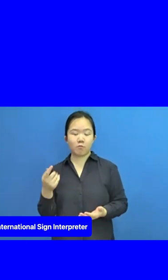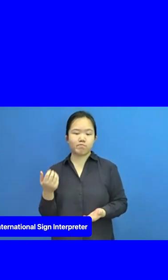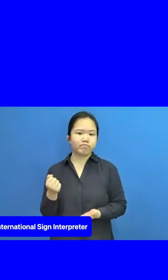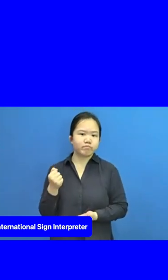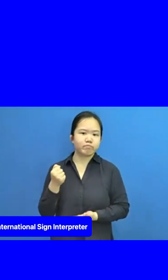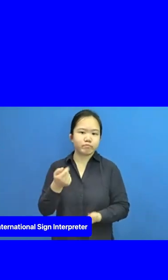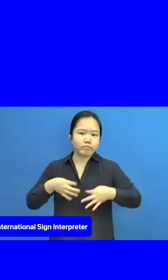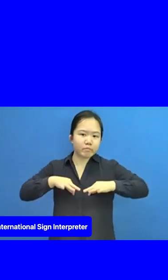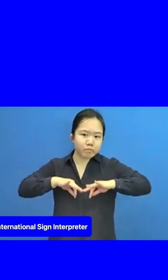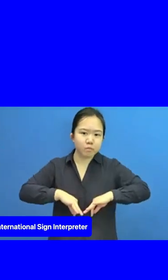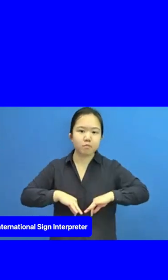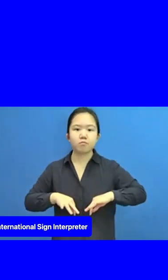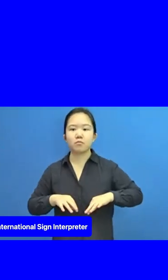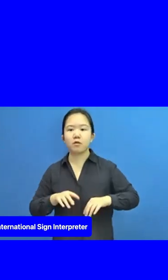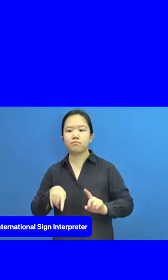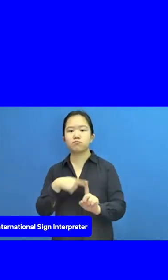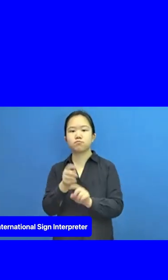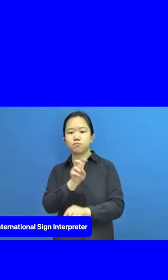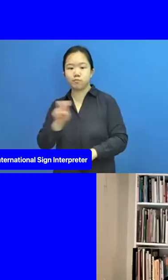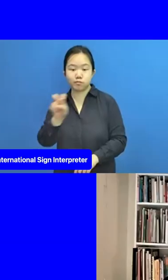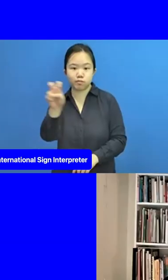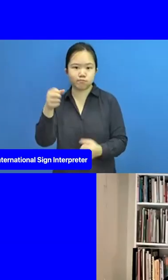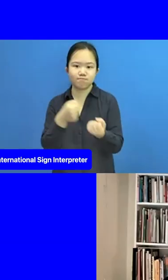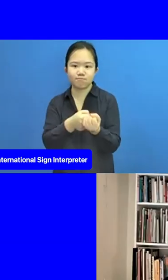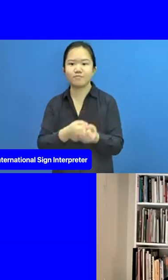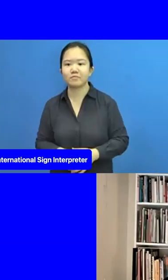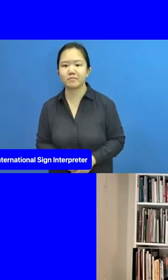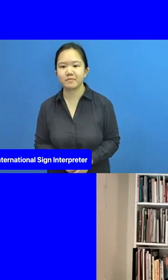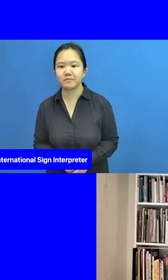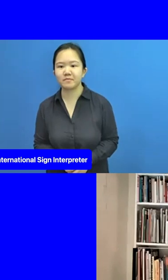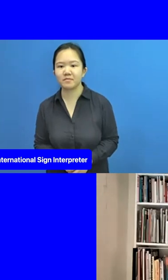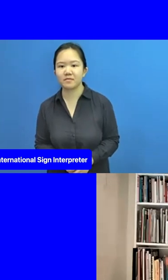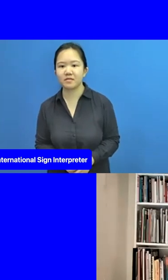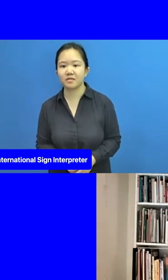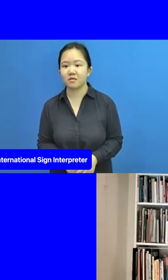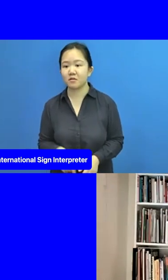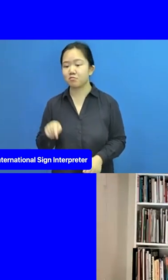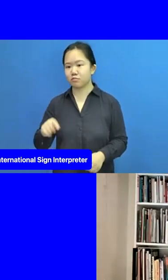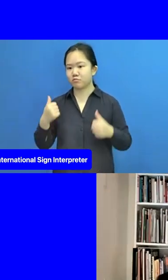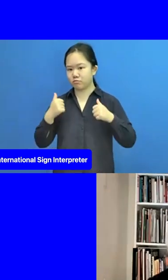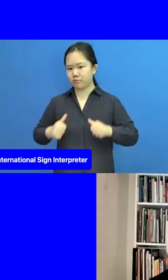She's the Network Manager of EDN, European Dance Development Network. Good, good!